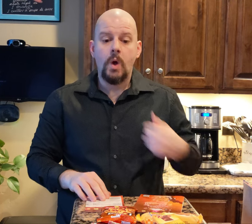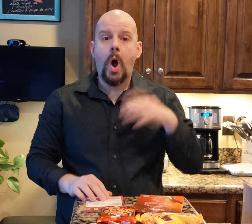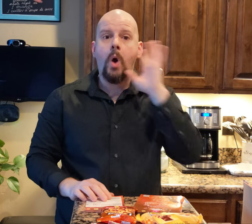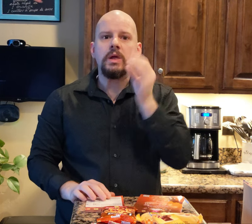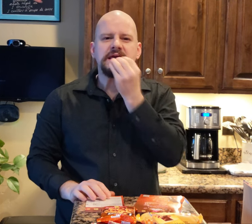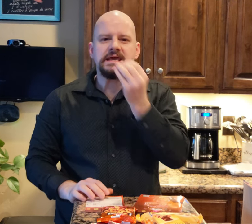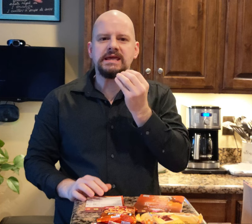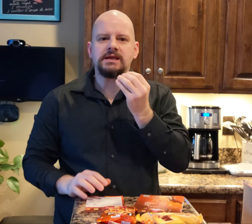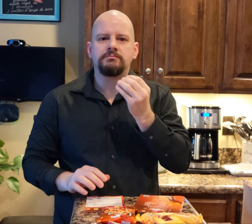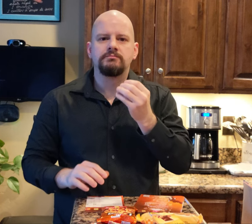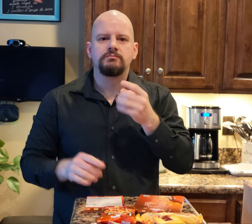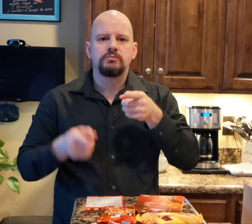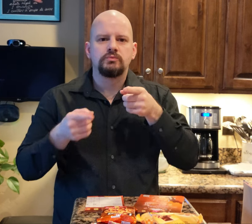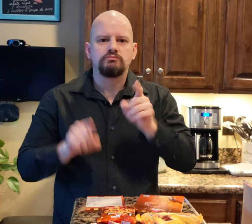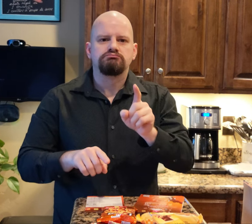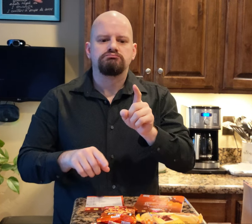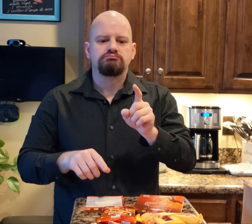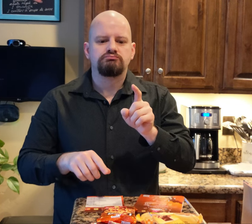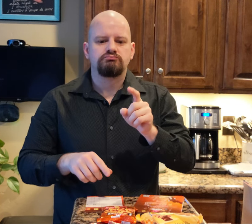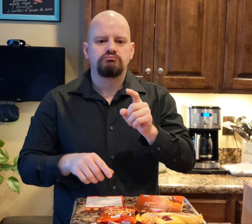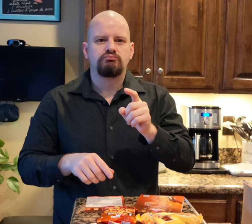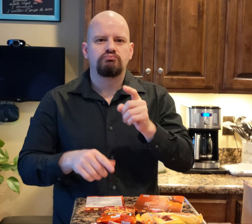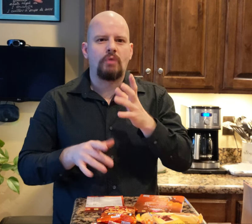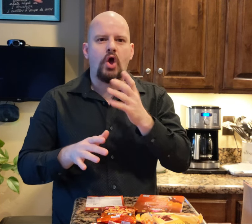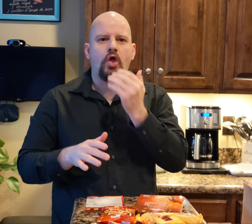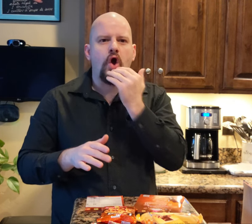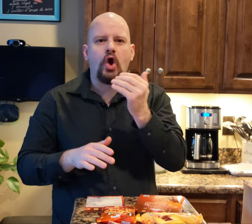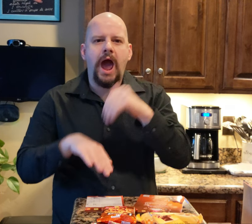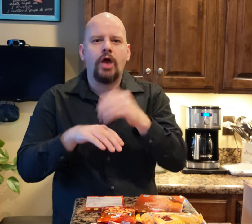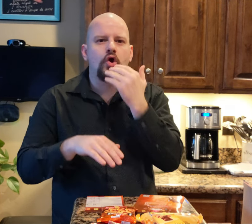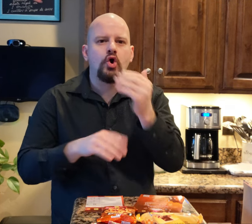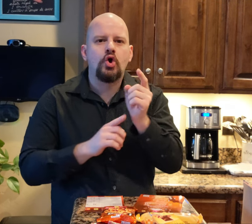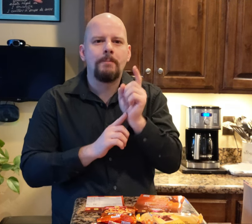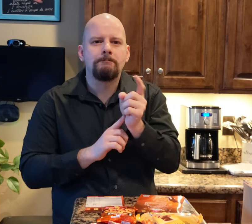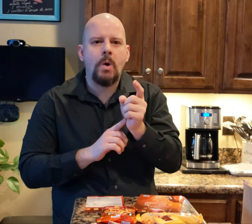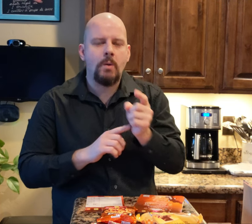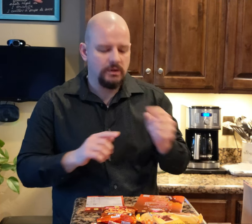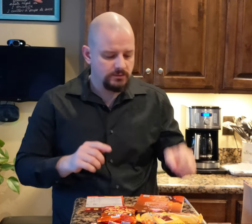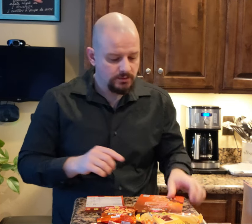I will eat them during the good moments.